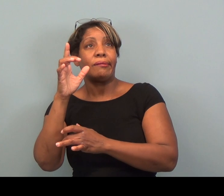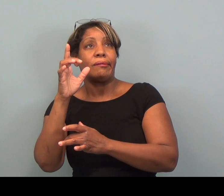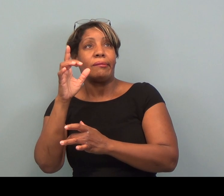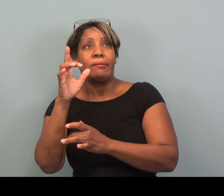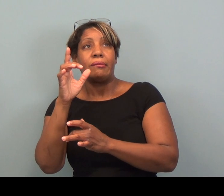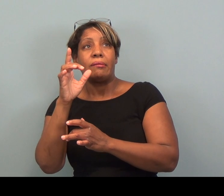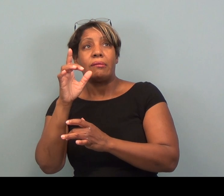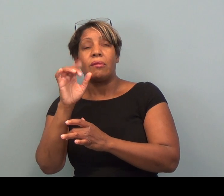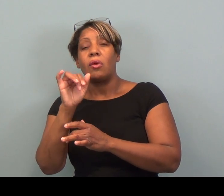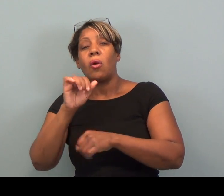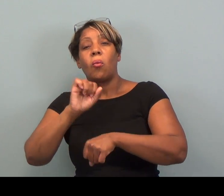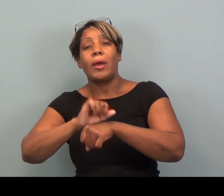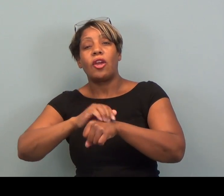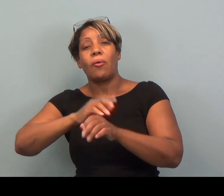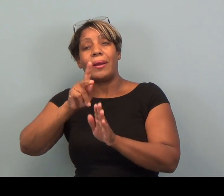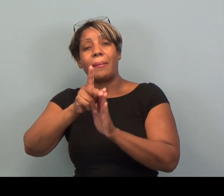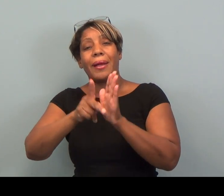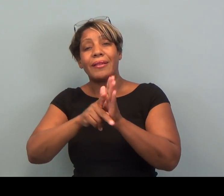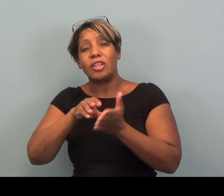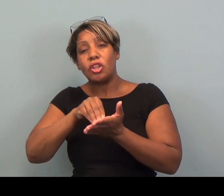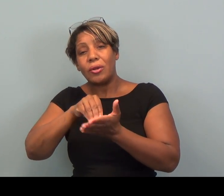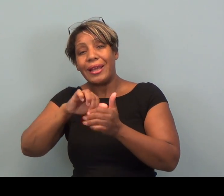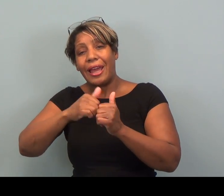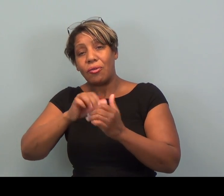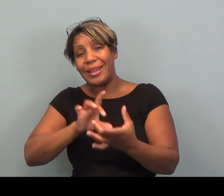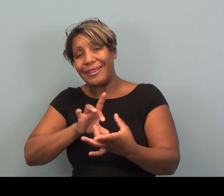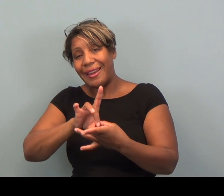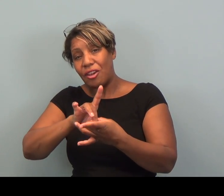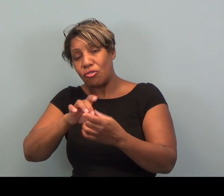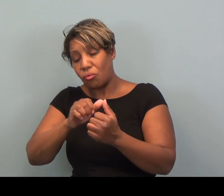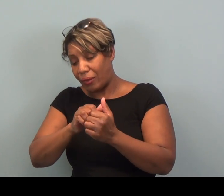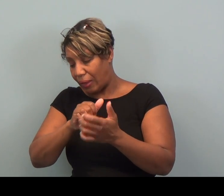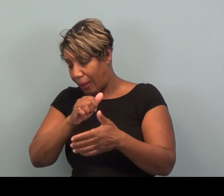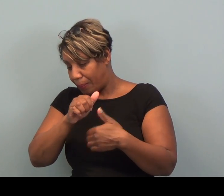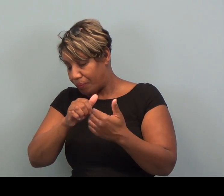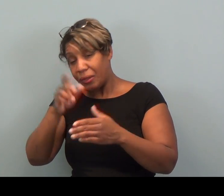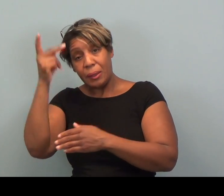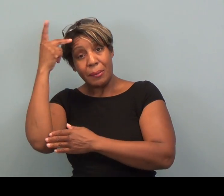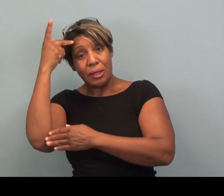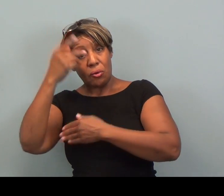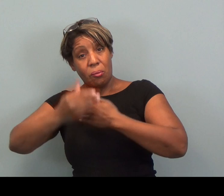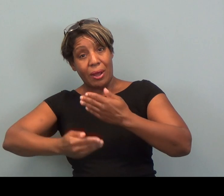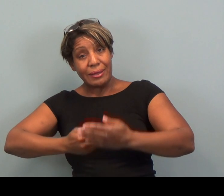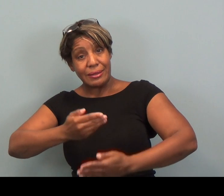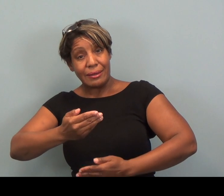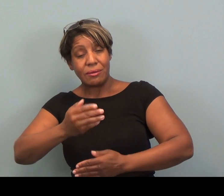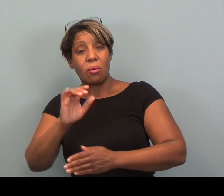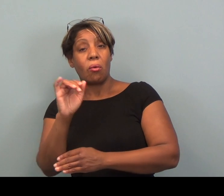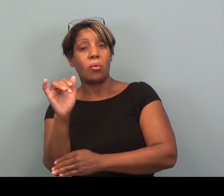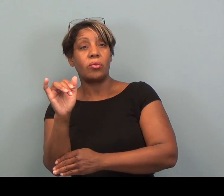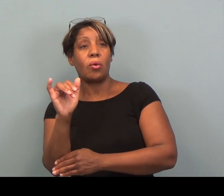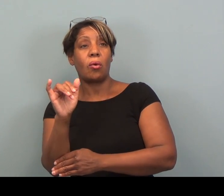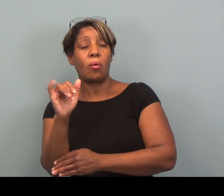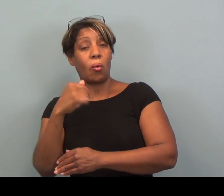with working on policy and learning how to get engaged in the political process.